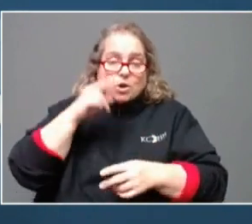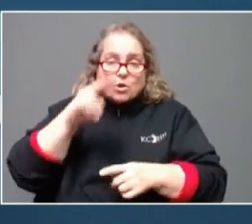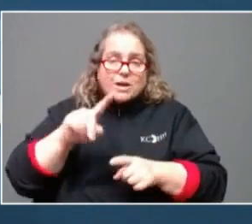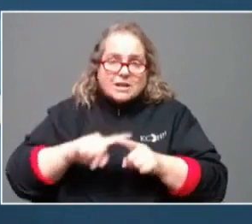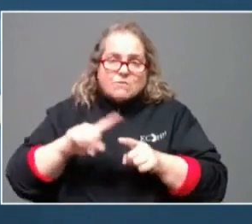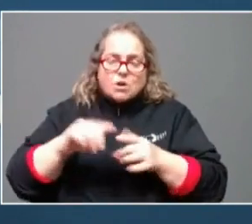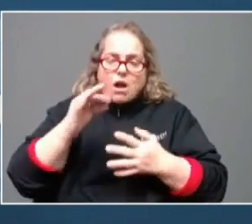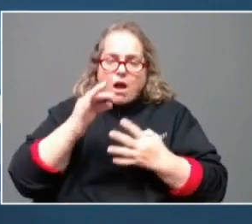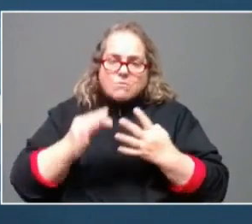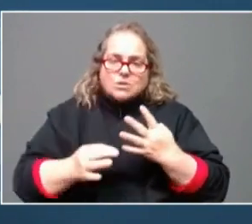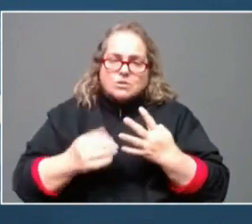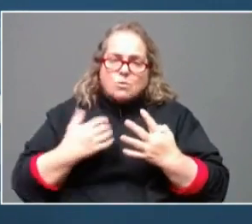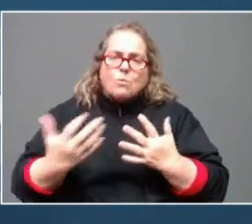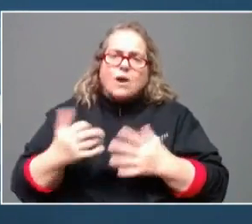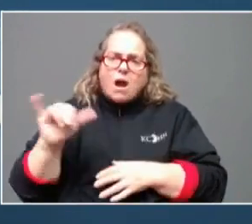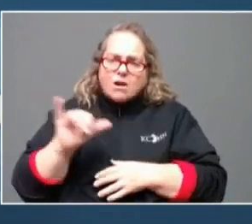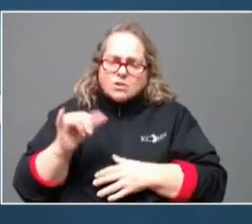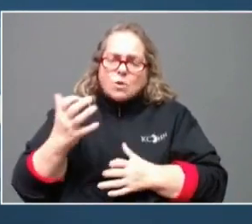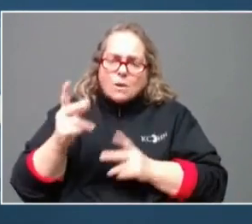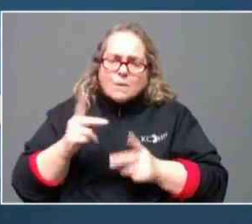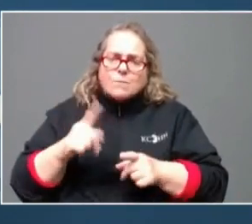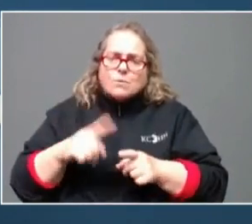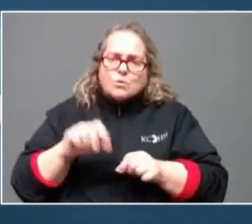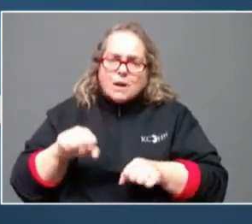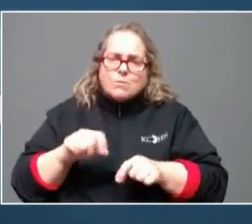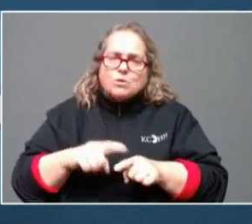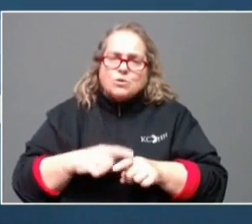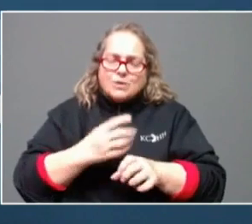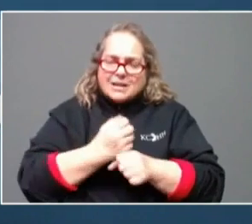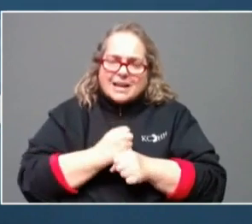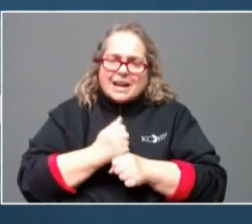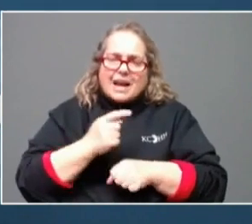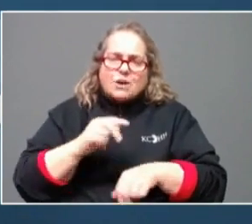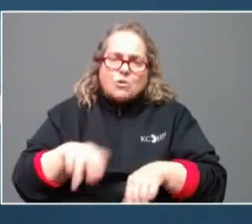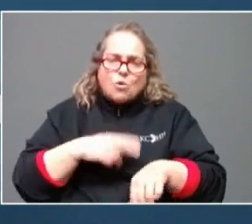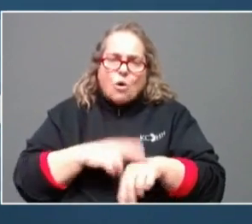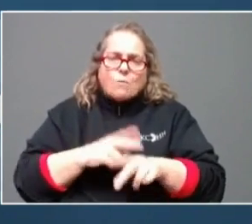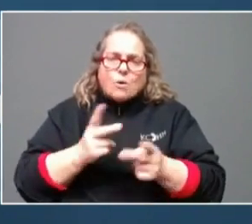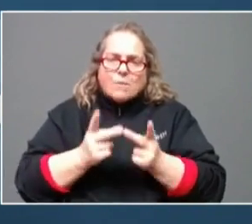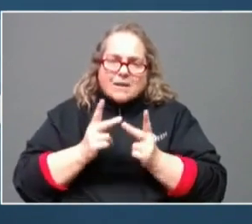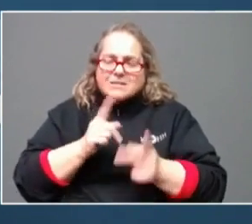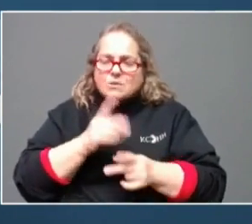um, secure these at normal places. They would visit kind of the same way that